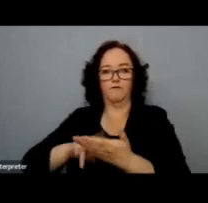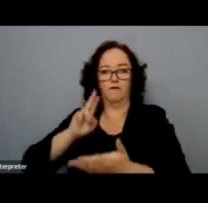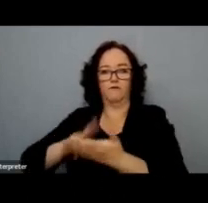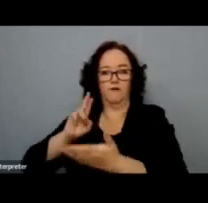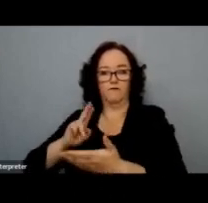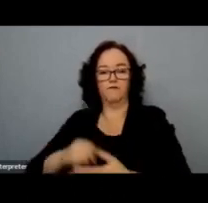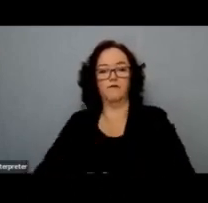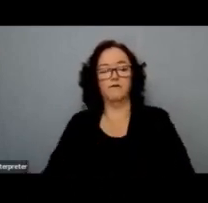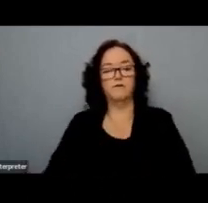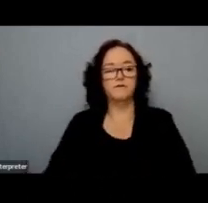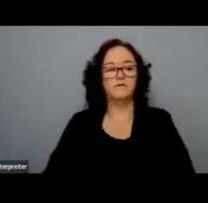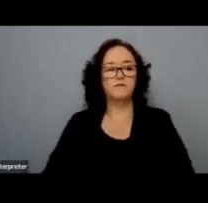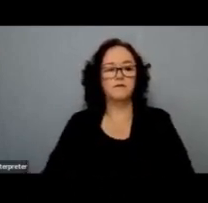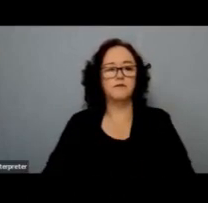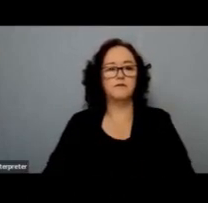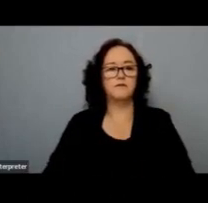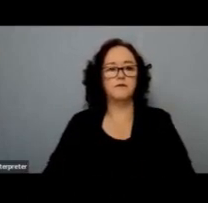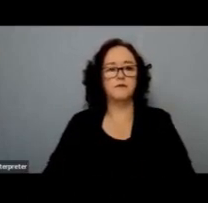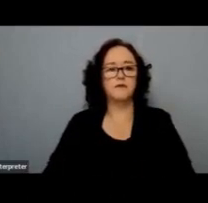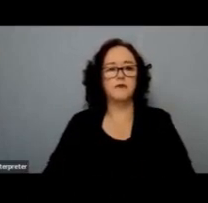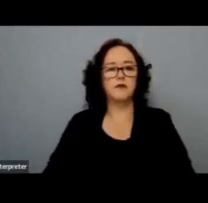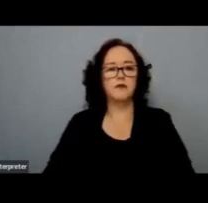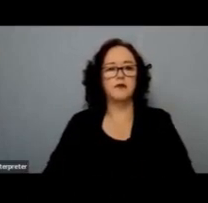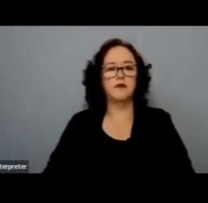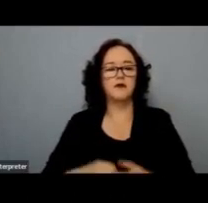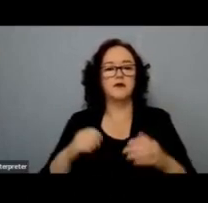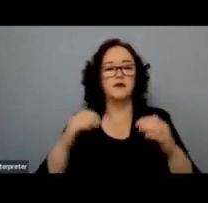what is the next slide? Oops.